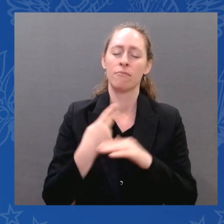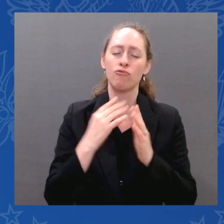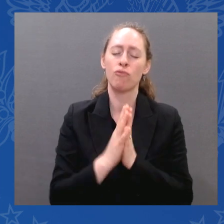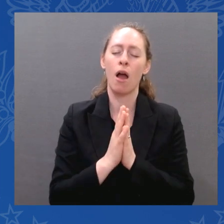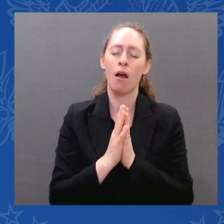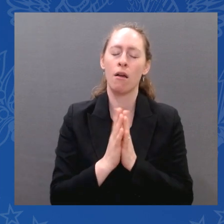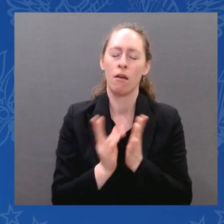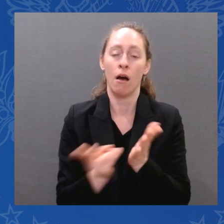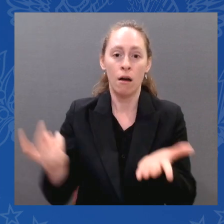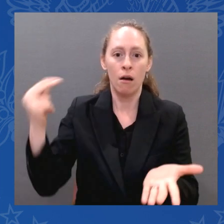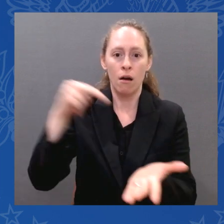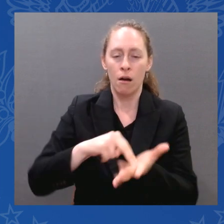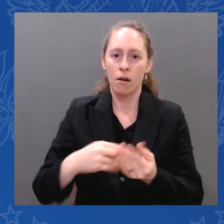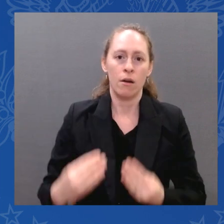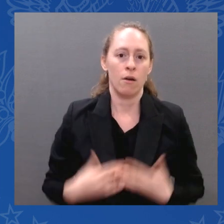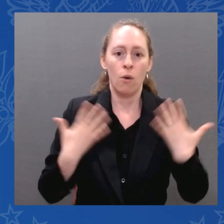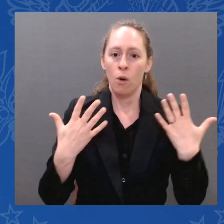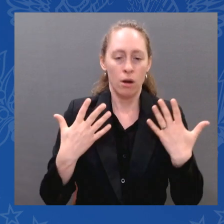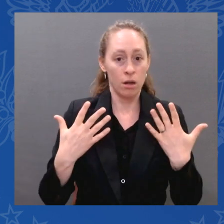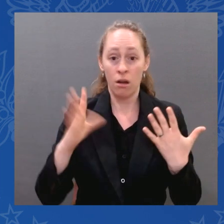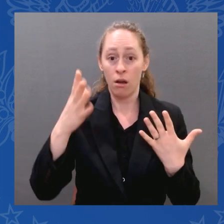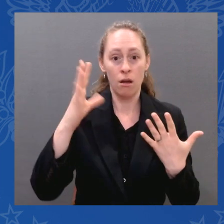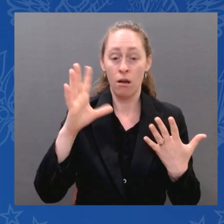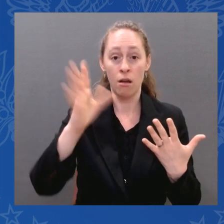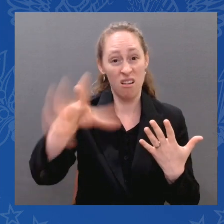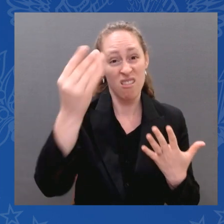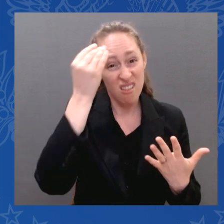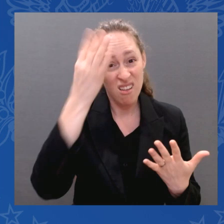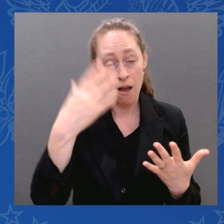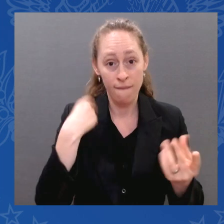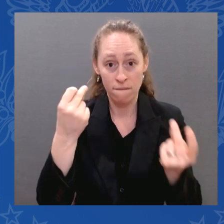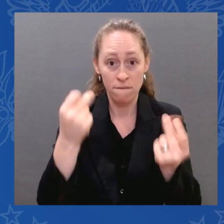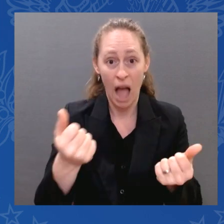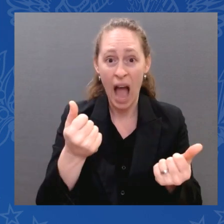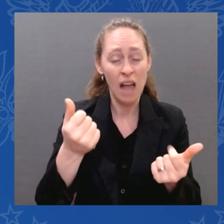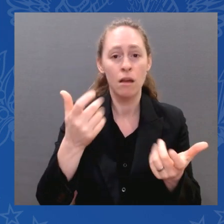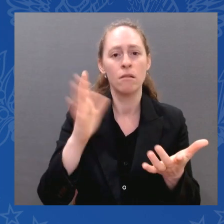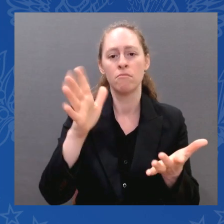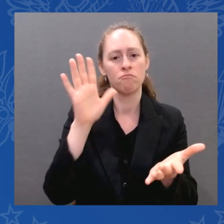When I arrived to the Green Zone alive, my comrades went back to the rooftop